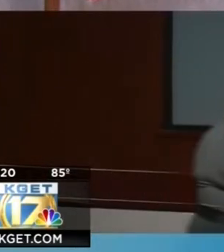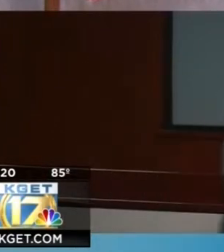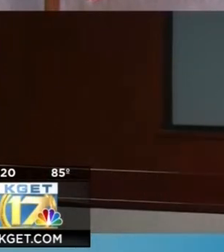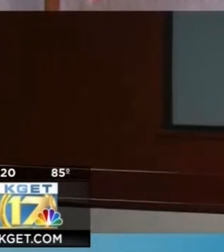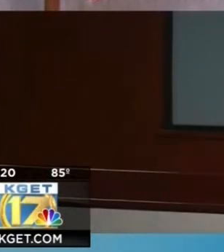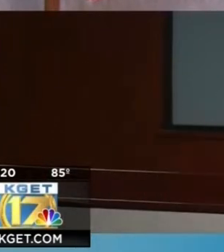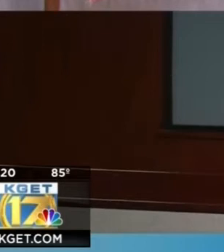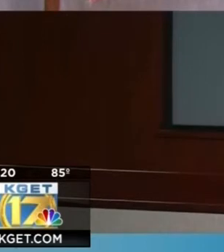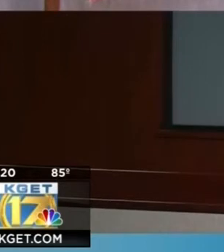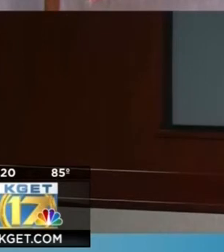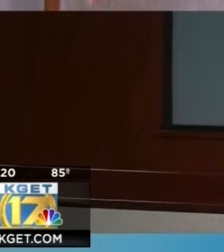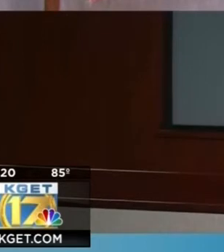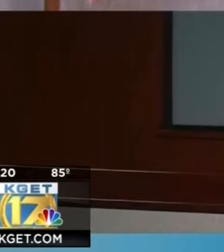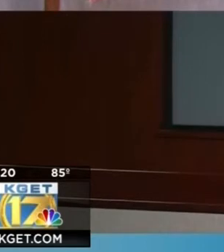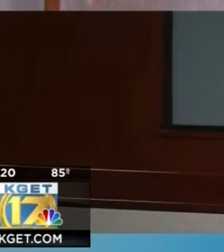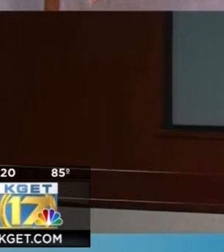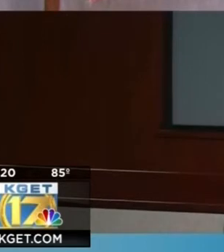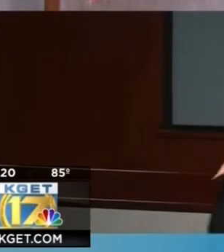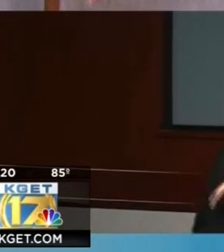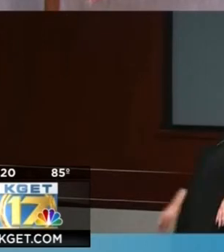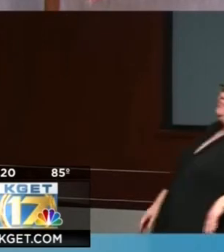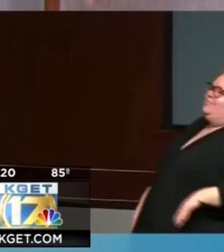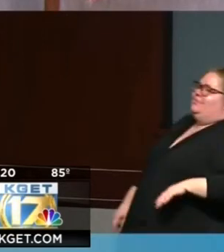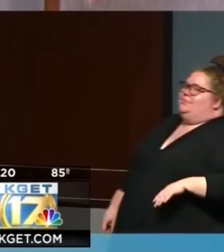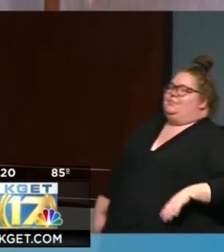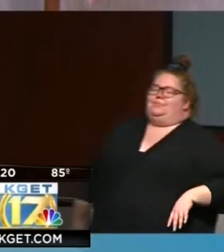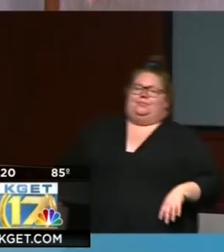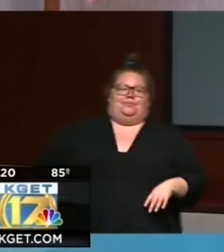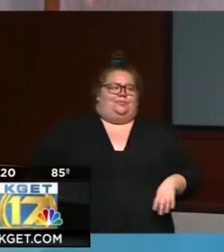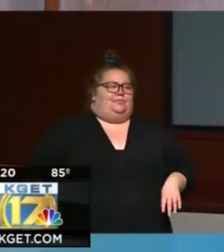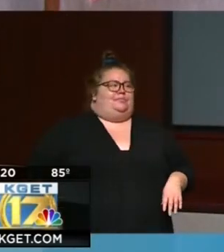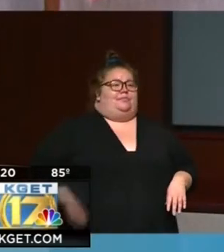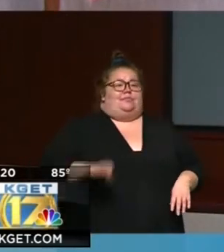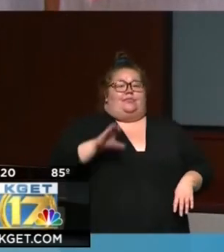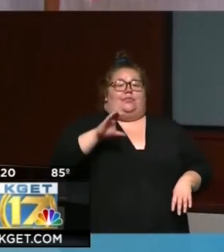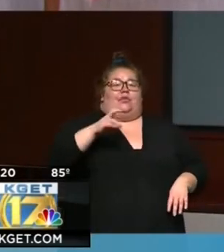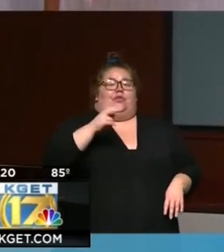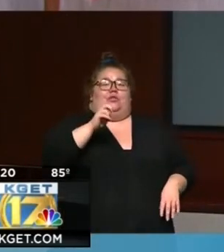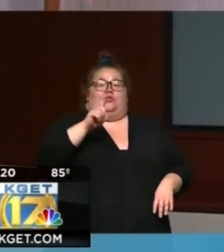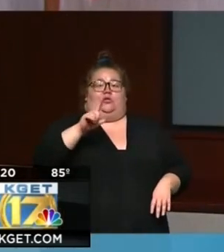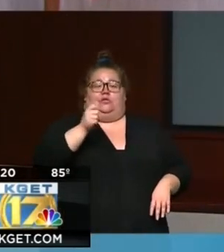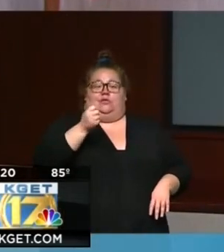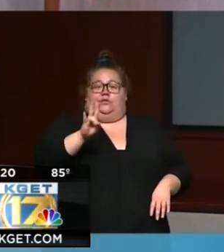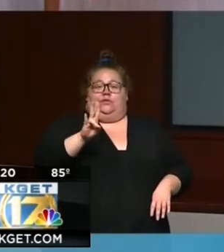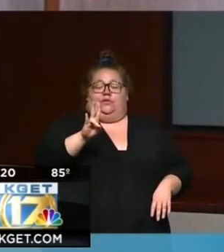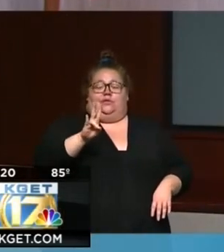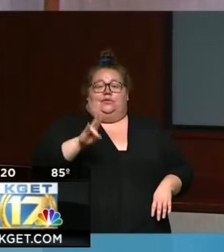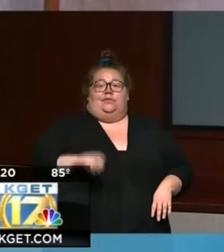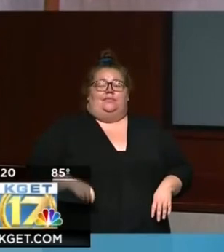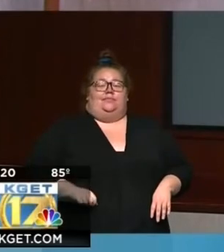DO WE HAVE ANY UPDATES ON HOSPITAL BEDS AT THE MOMENT? WE DO NOT. Reporter: THANK YOU. THE NEXT OUTLET IS CHANNEL